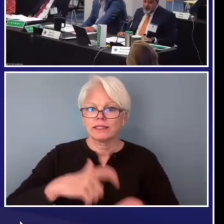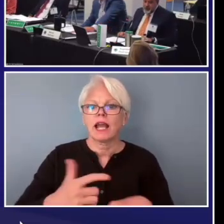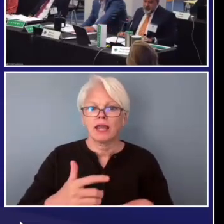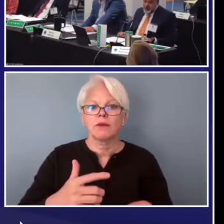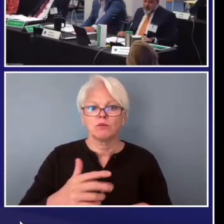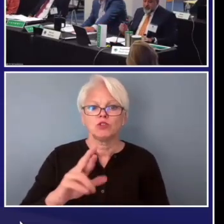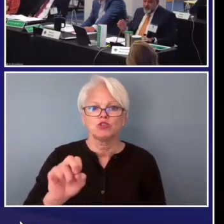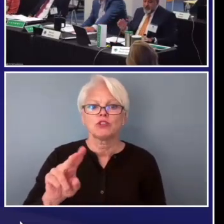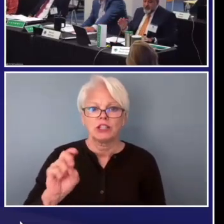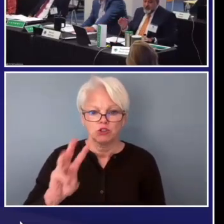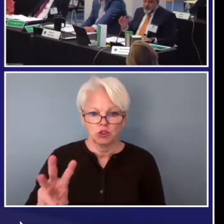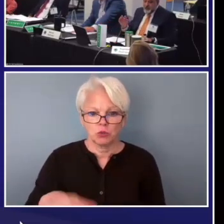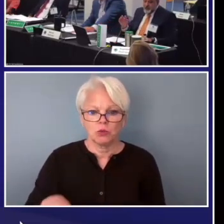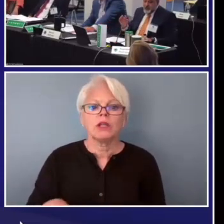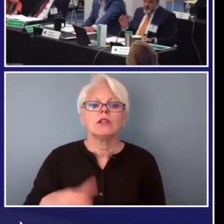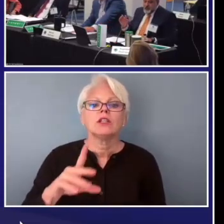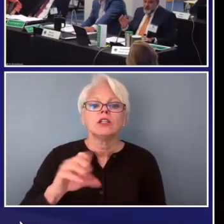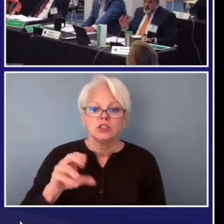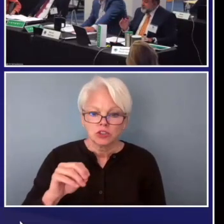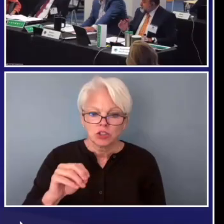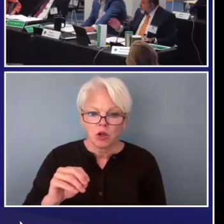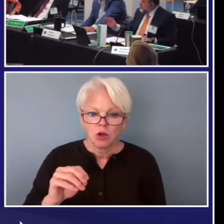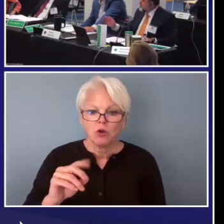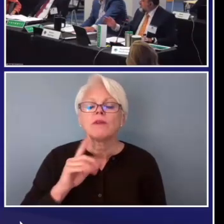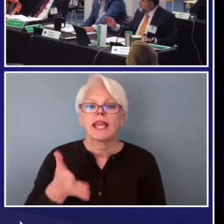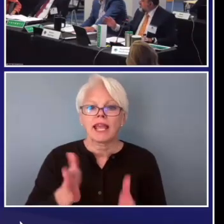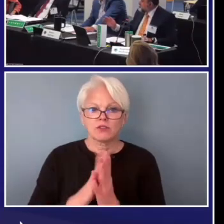And they received... Silence as their original answer.